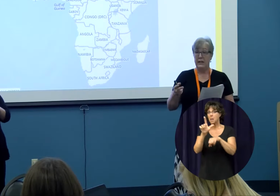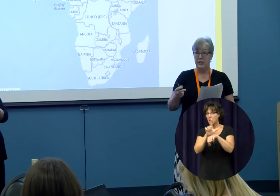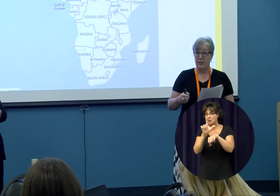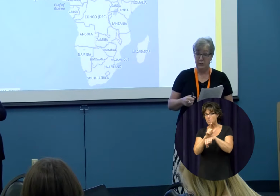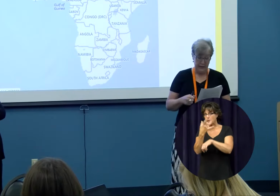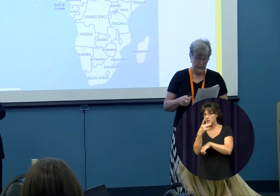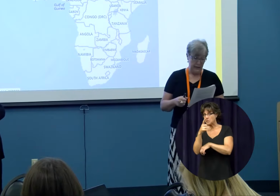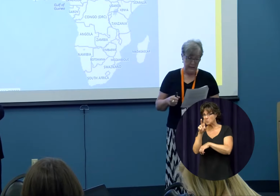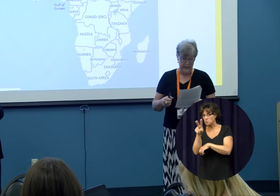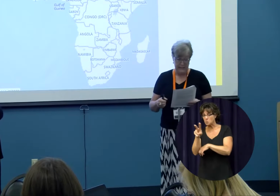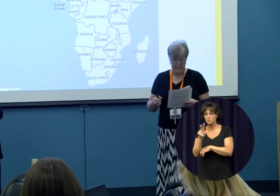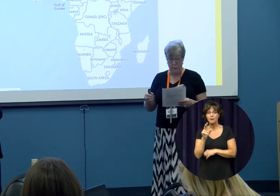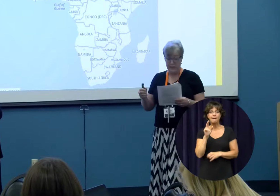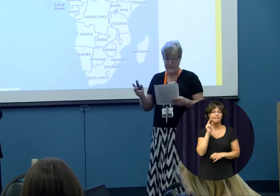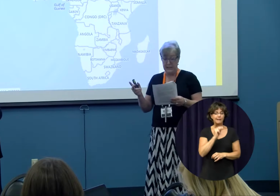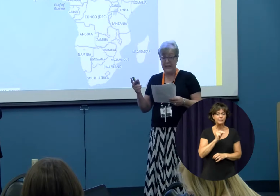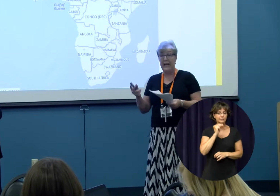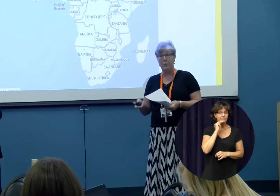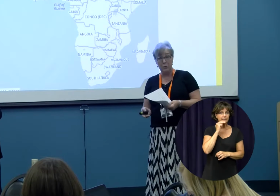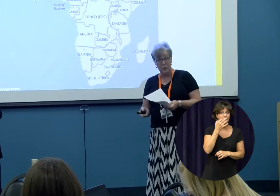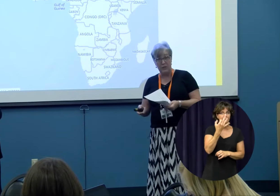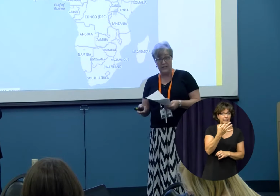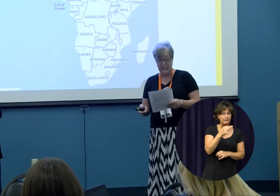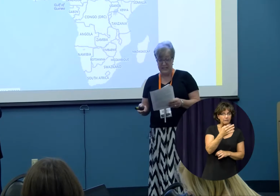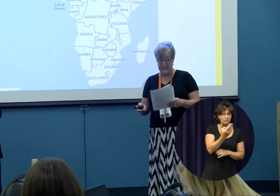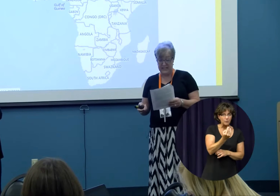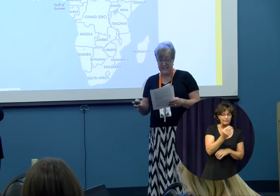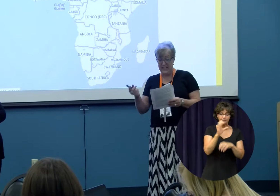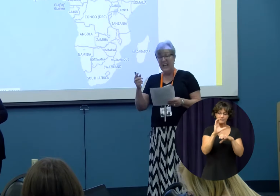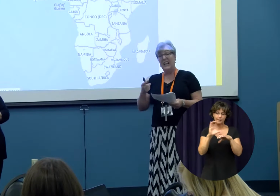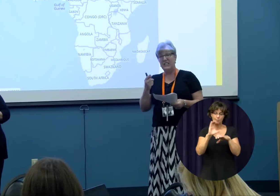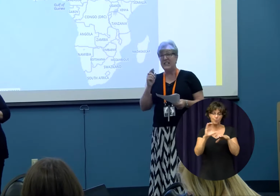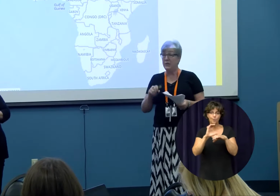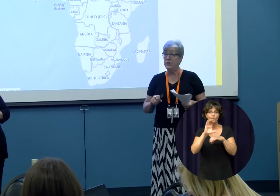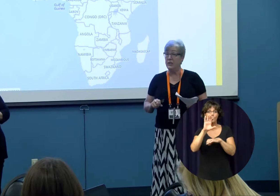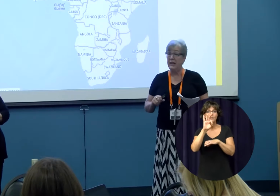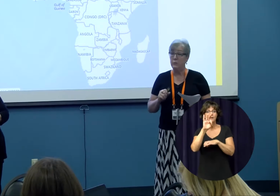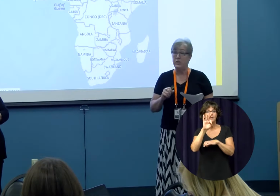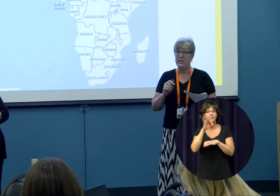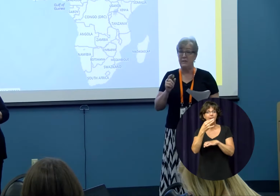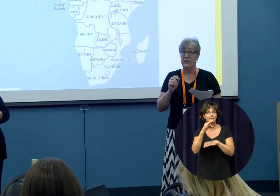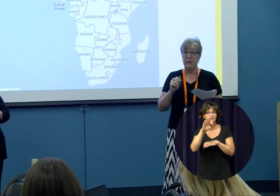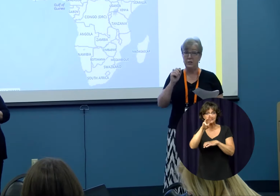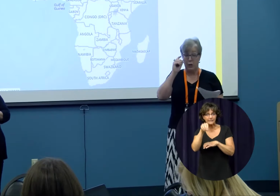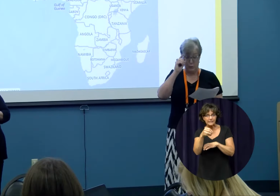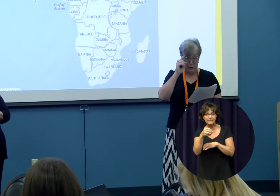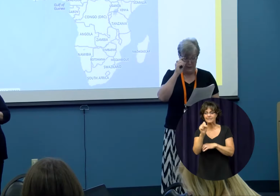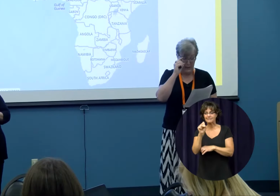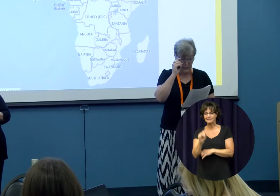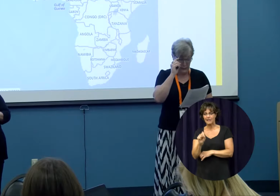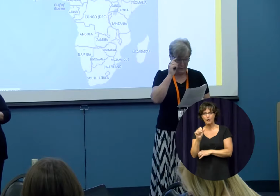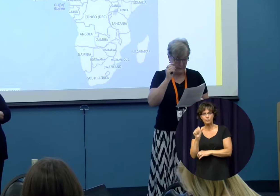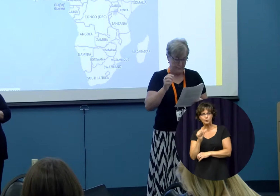Nigeria in 1914, Cameroon 1960, and South Sudan which is seven years ago, in 2011.